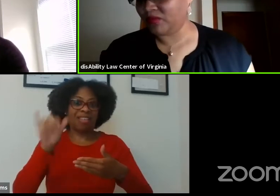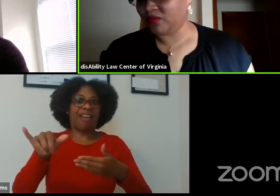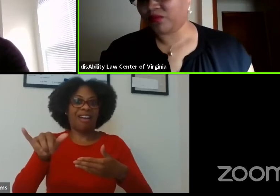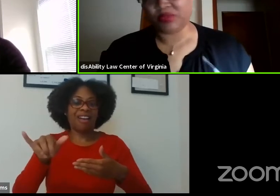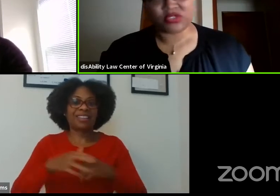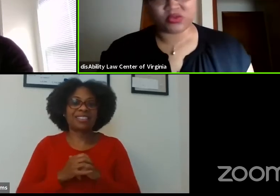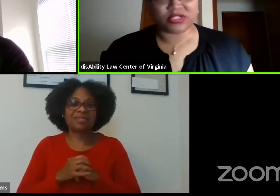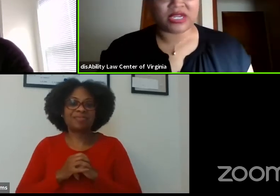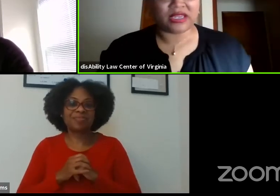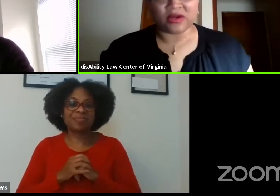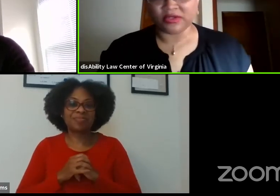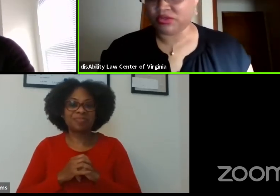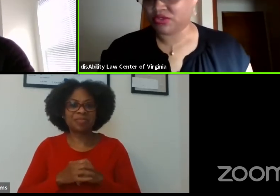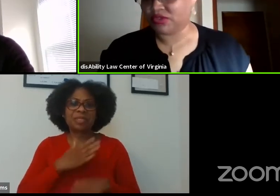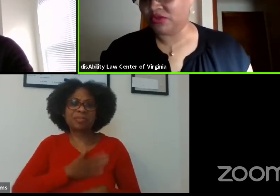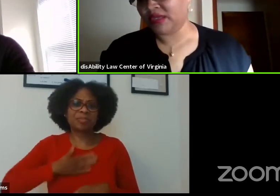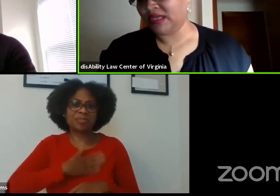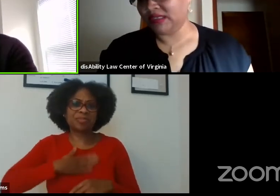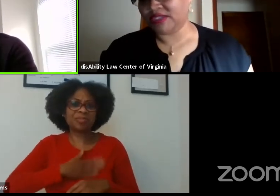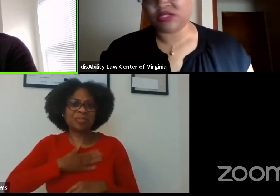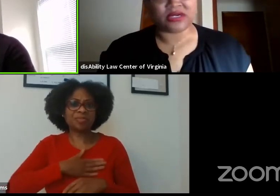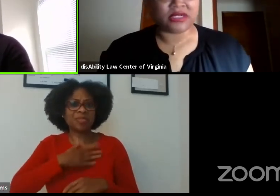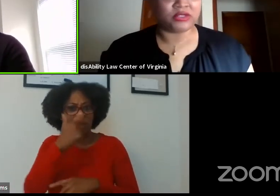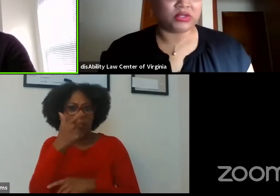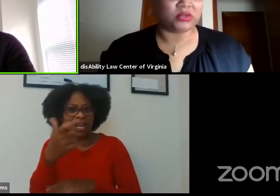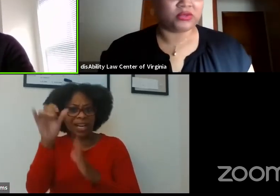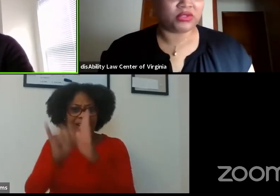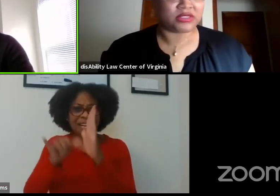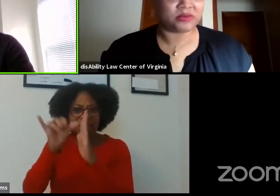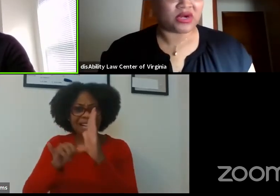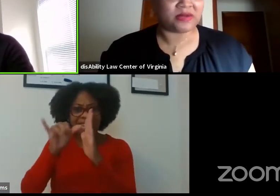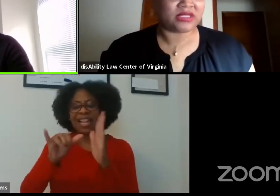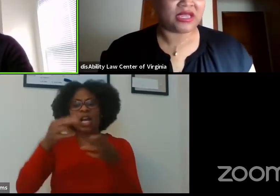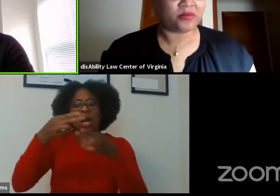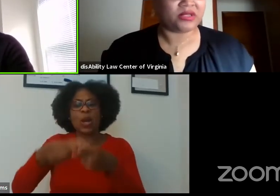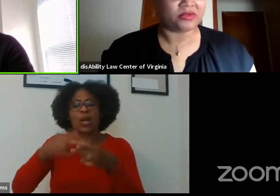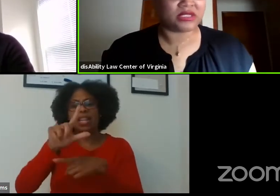then be sure to check out on YouTube Legendary Untold. You can subscribe to that and be able